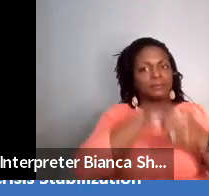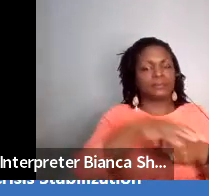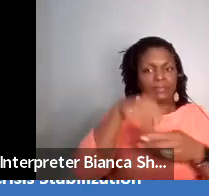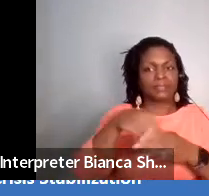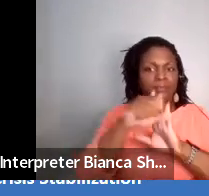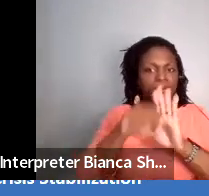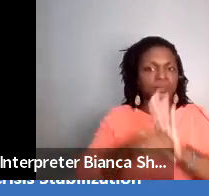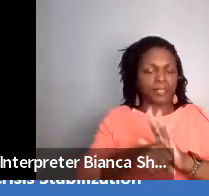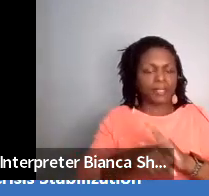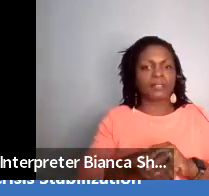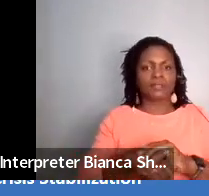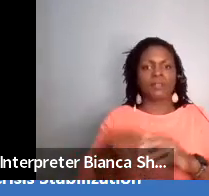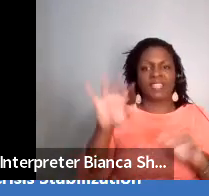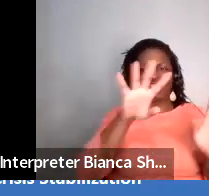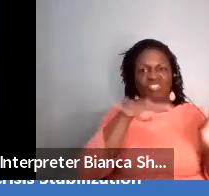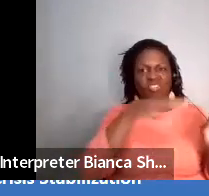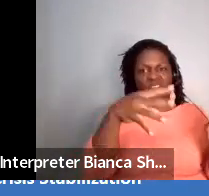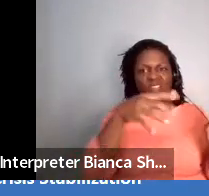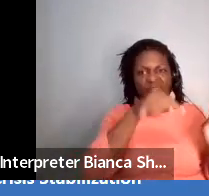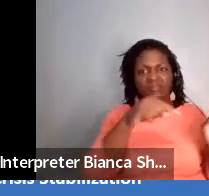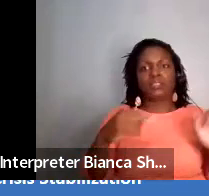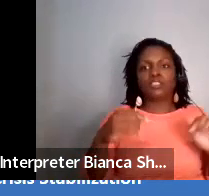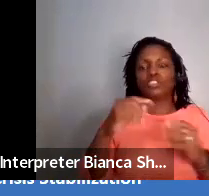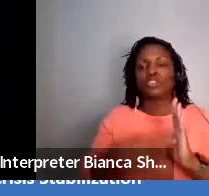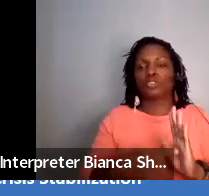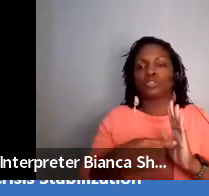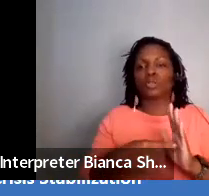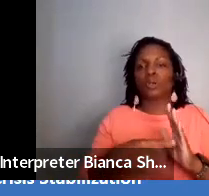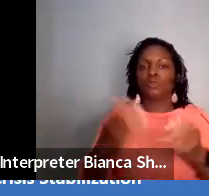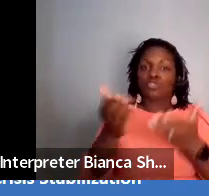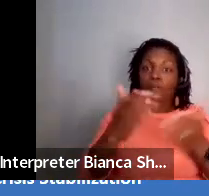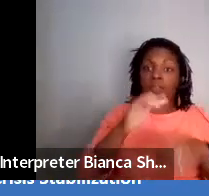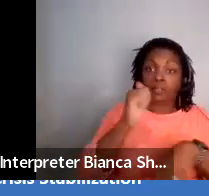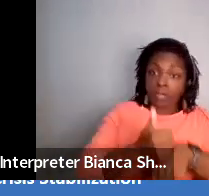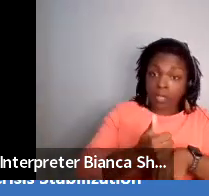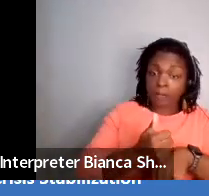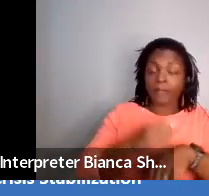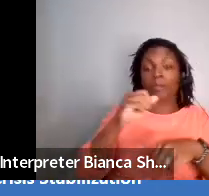So this chart chose the current status of what services are in place, and what areas of the State.